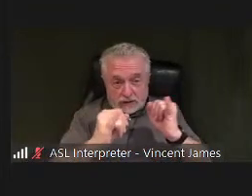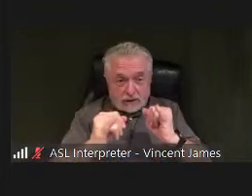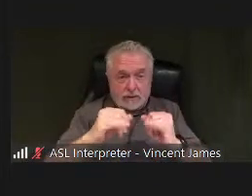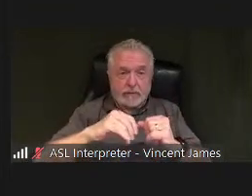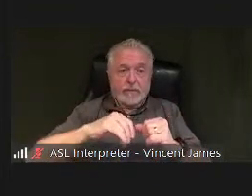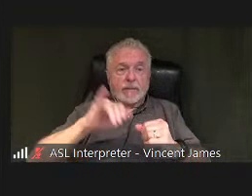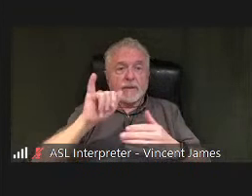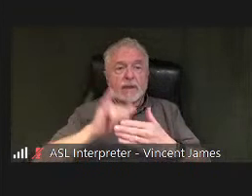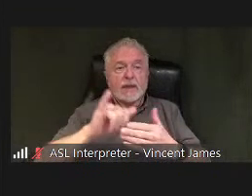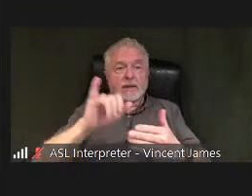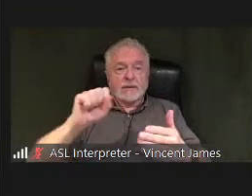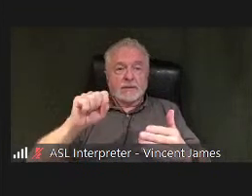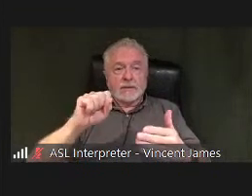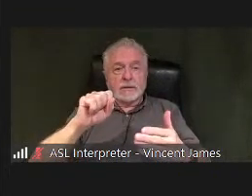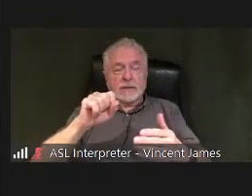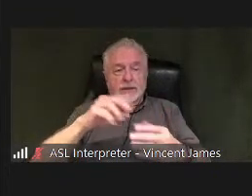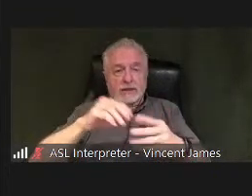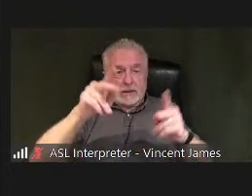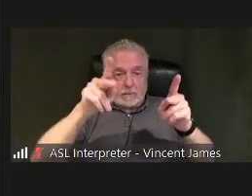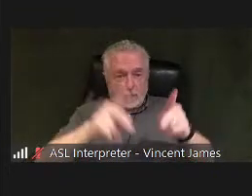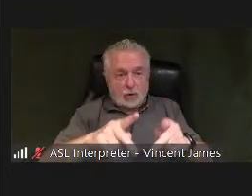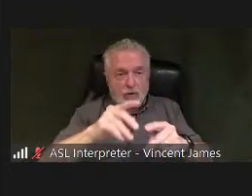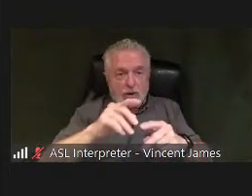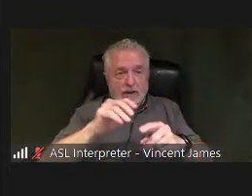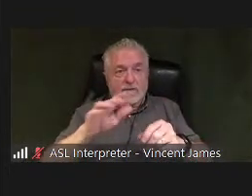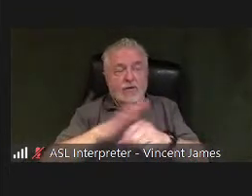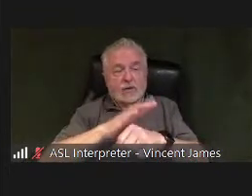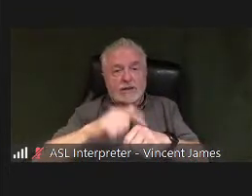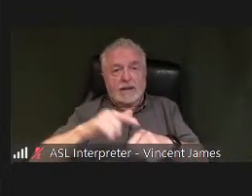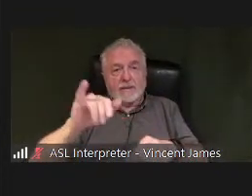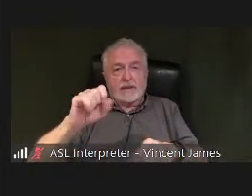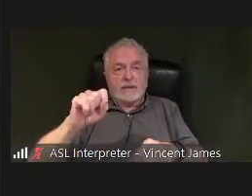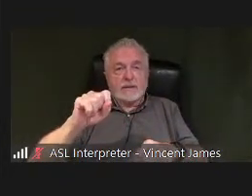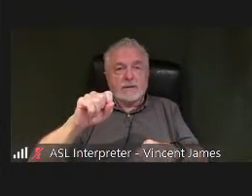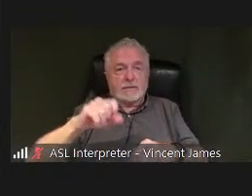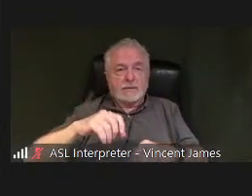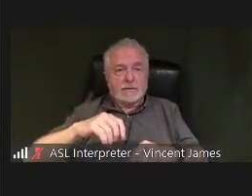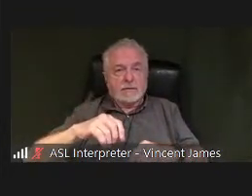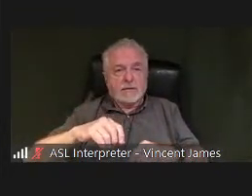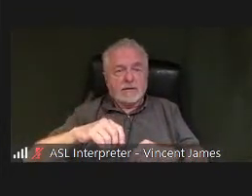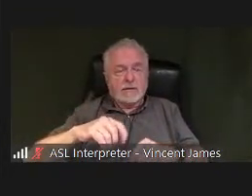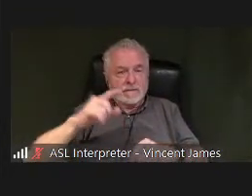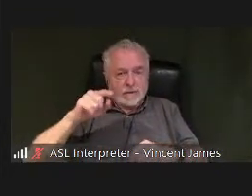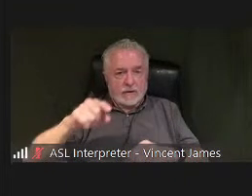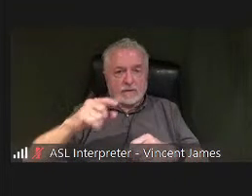that is in person or in full time is a big goal for us this year.